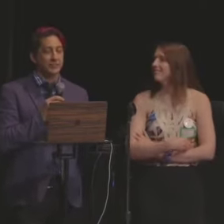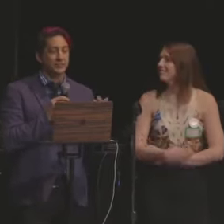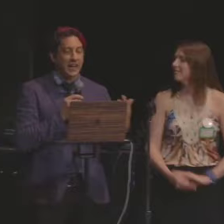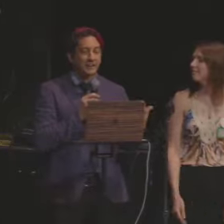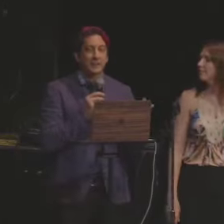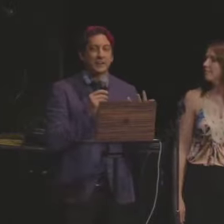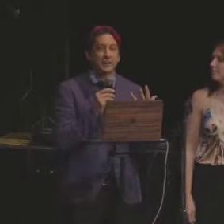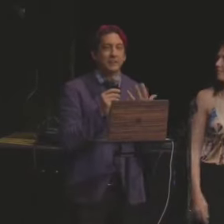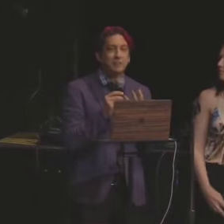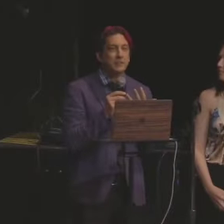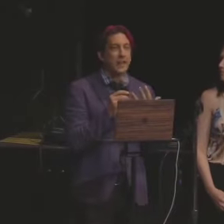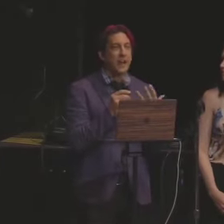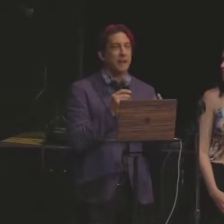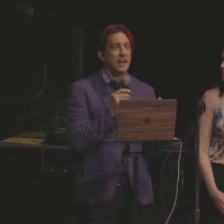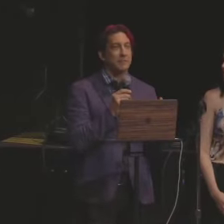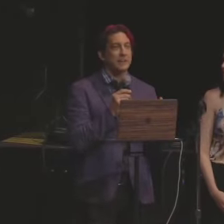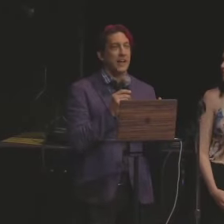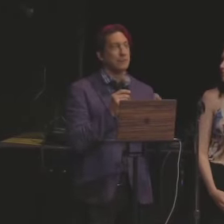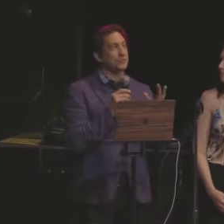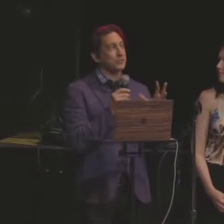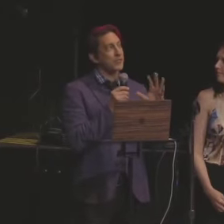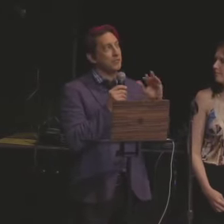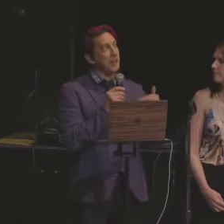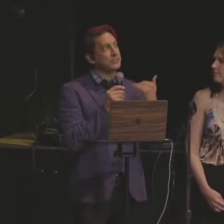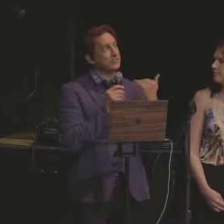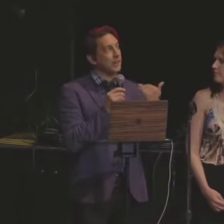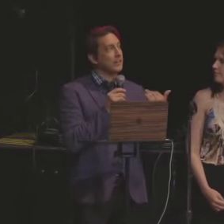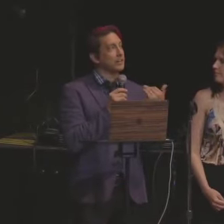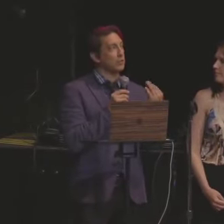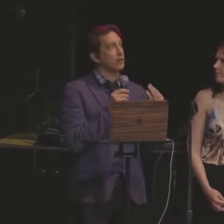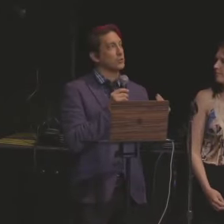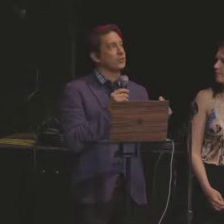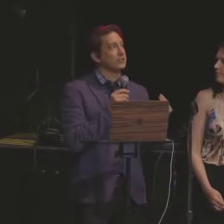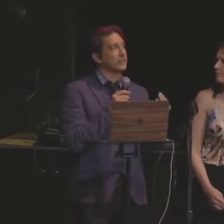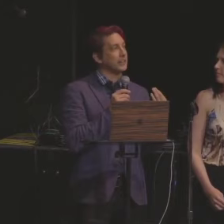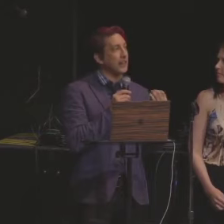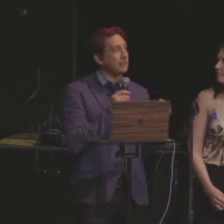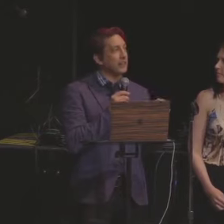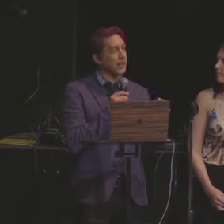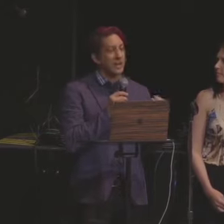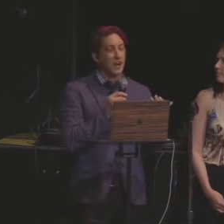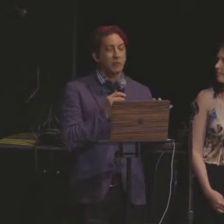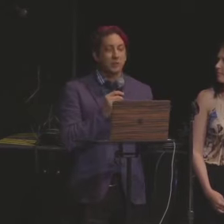and sort of get her input and be able to sort of make some very strong choices in the captioning.